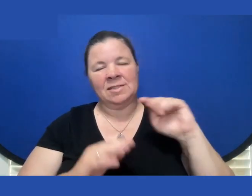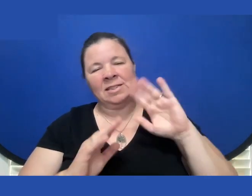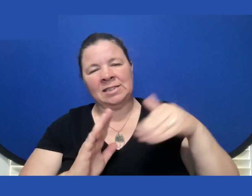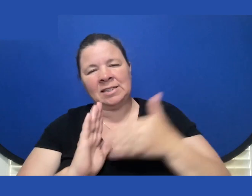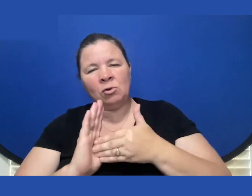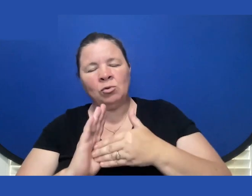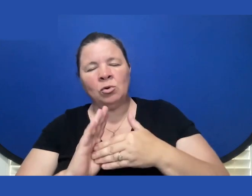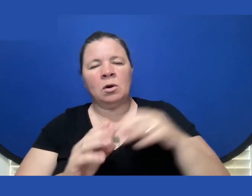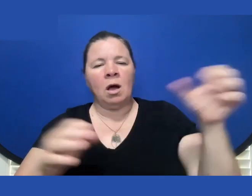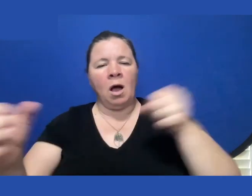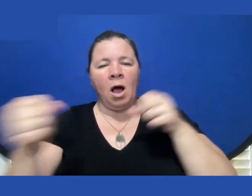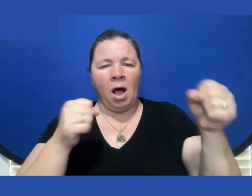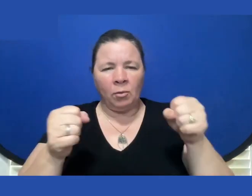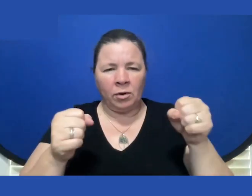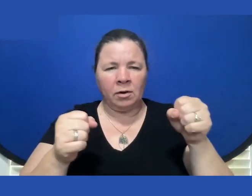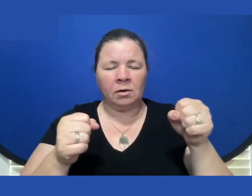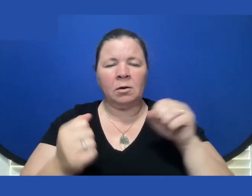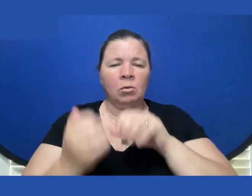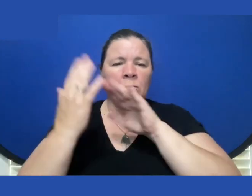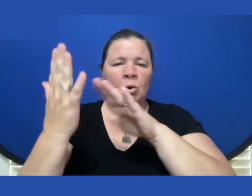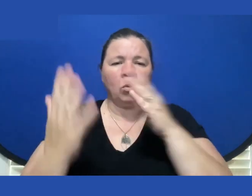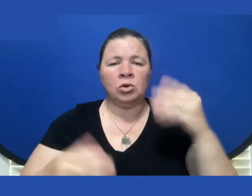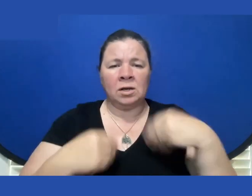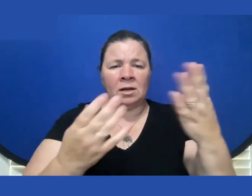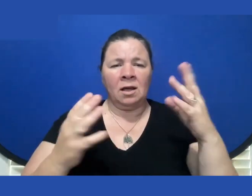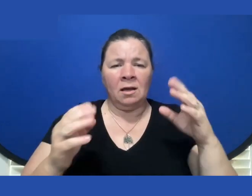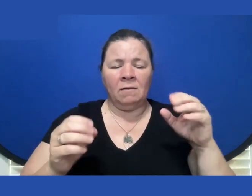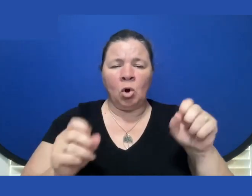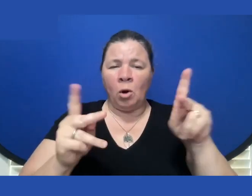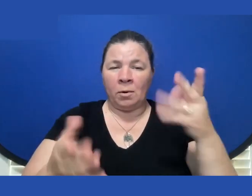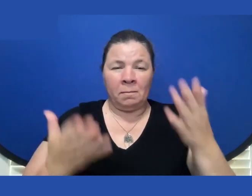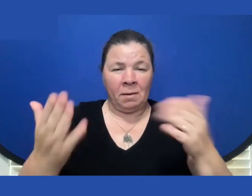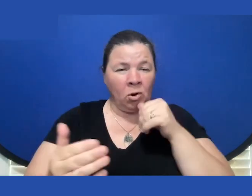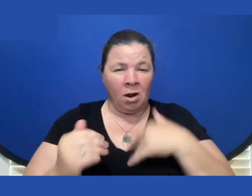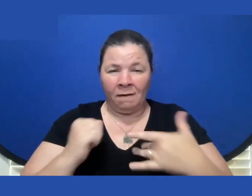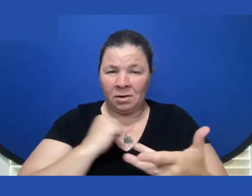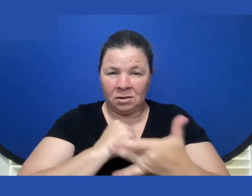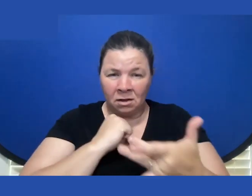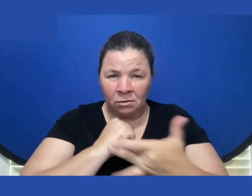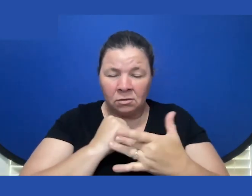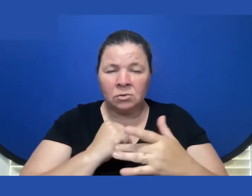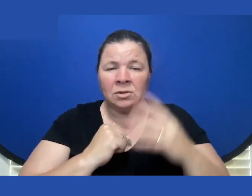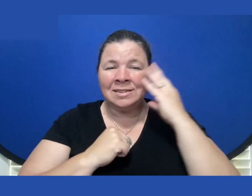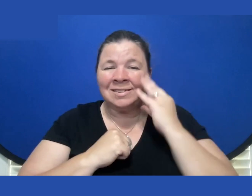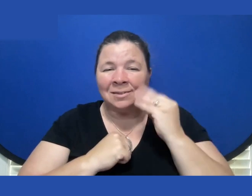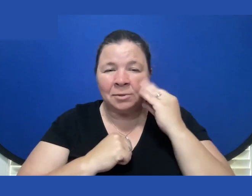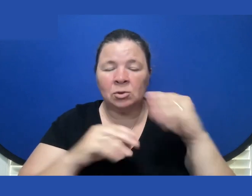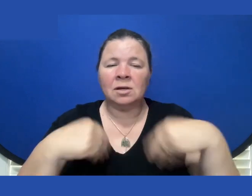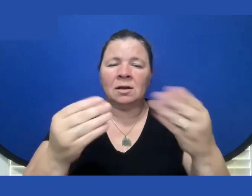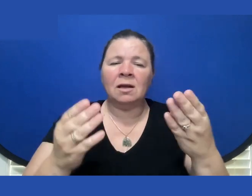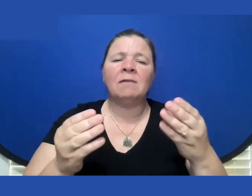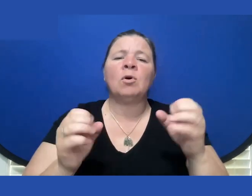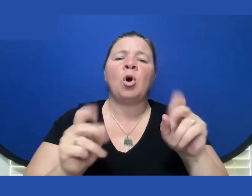to give those opportunities where you may not have tech experience, but I wanna try to give you the opportunities to, like, get into these new industries.